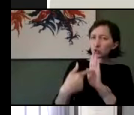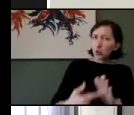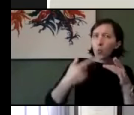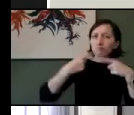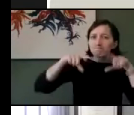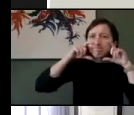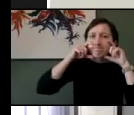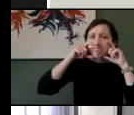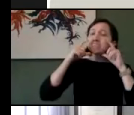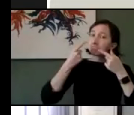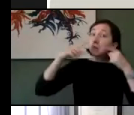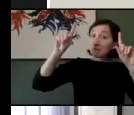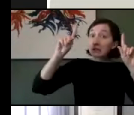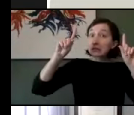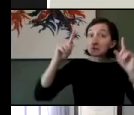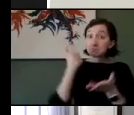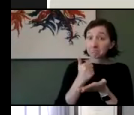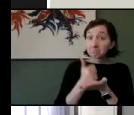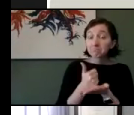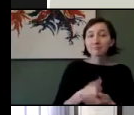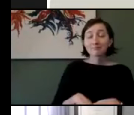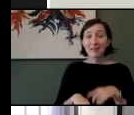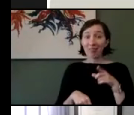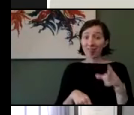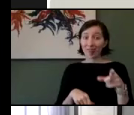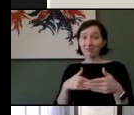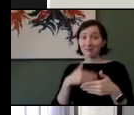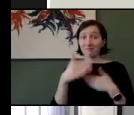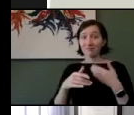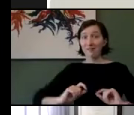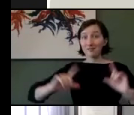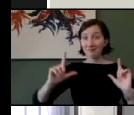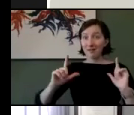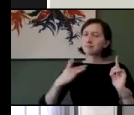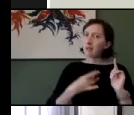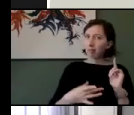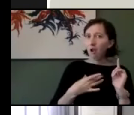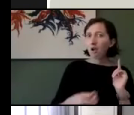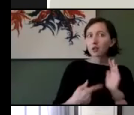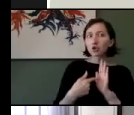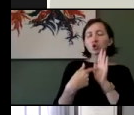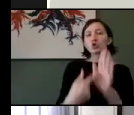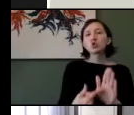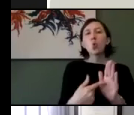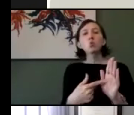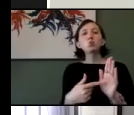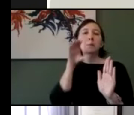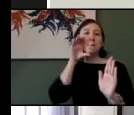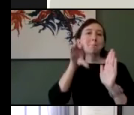When talking, I like this next slide it has an image that says buckle up